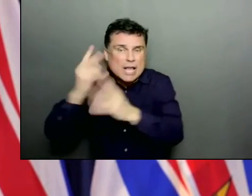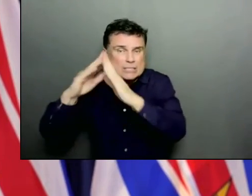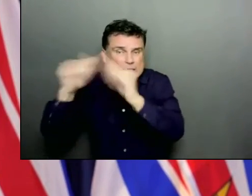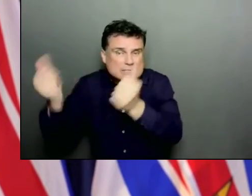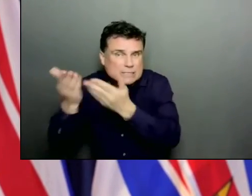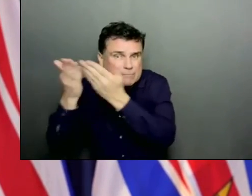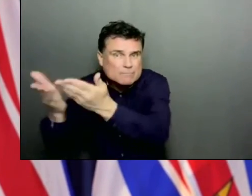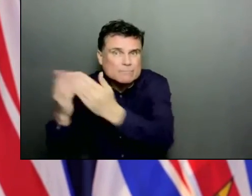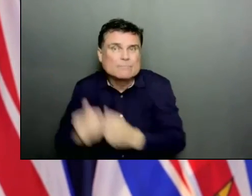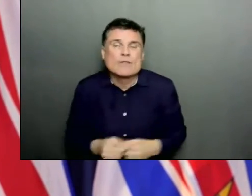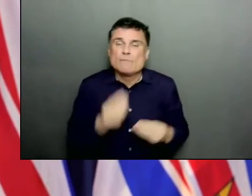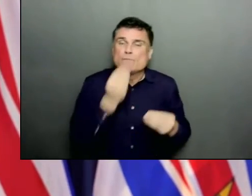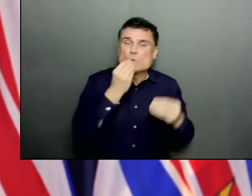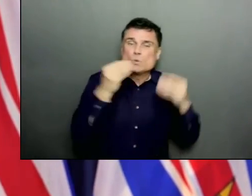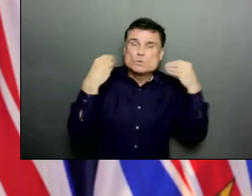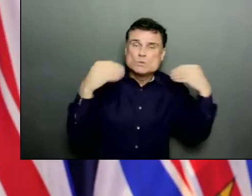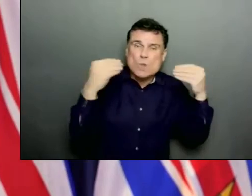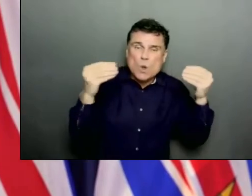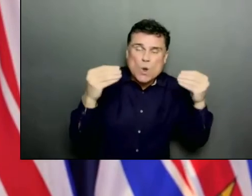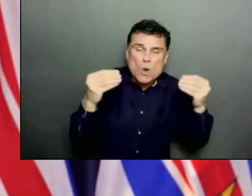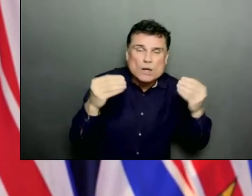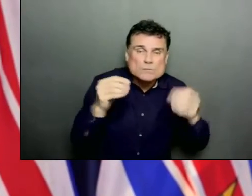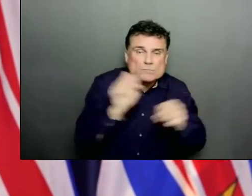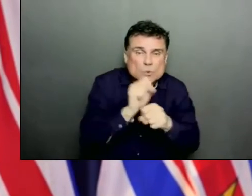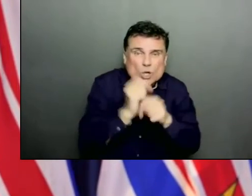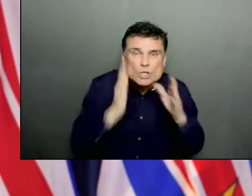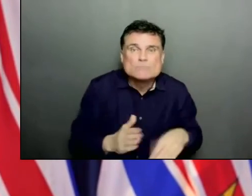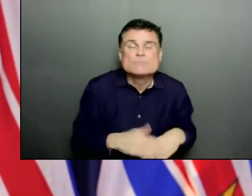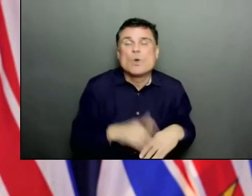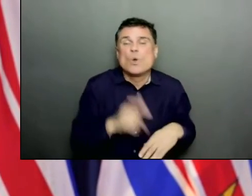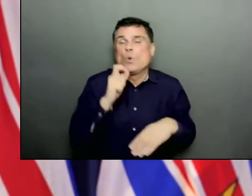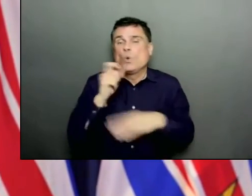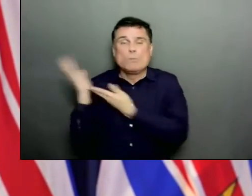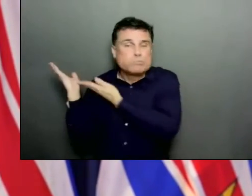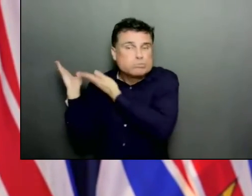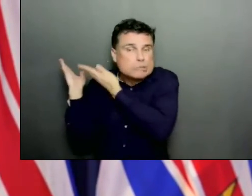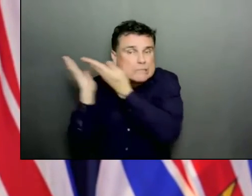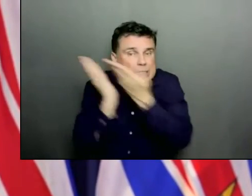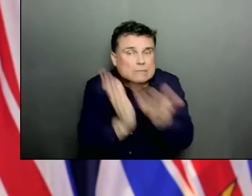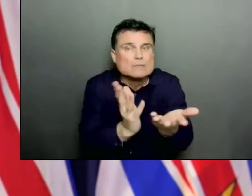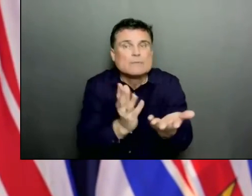contributed to our effort to deal with this extraordinary pandemic and this extraordinary year year.